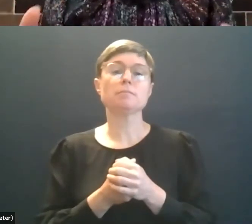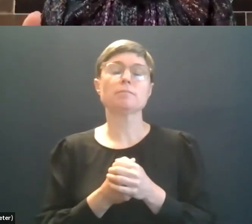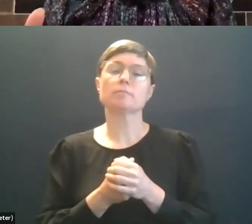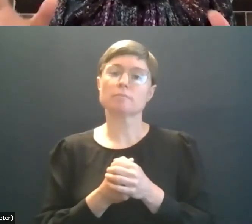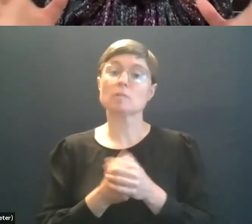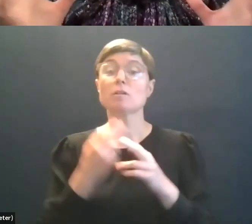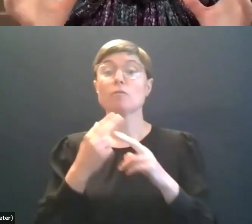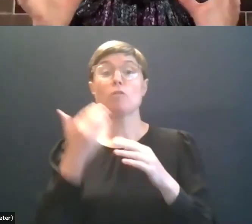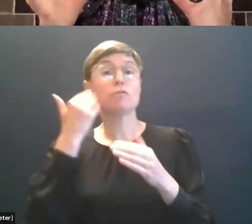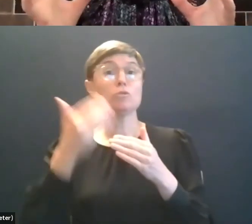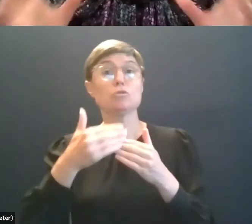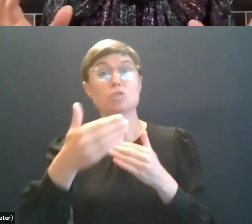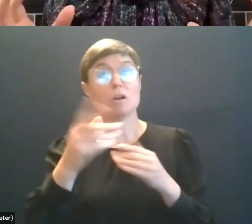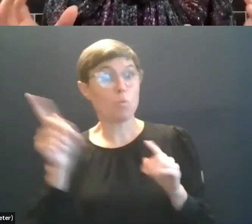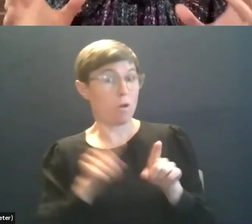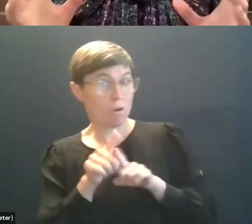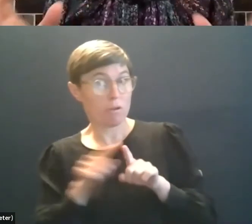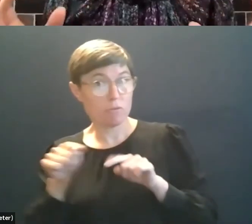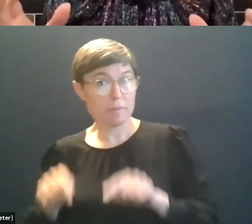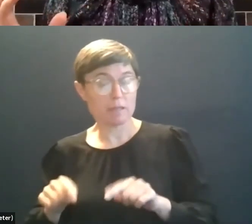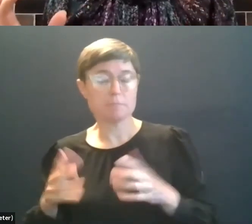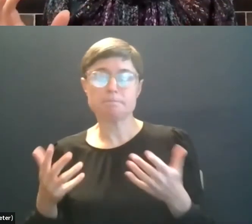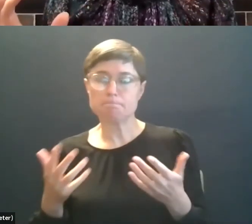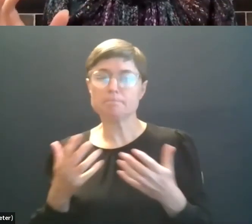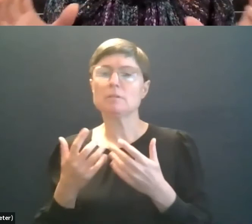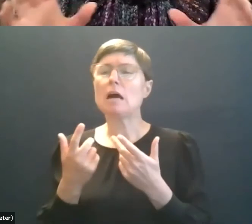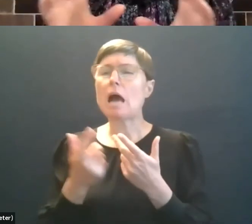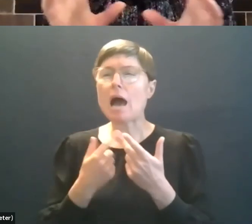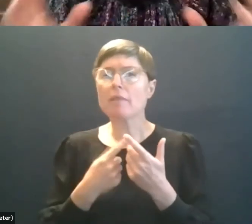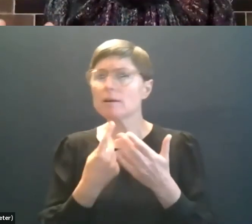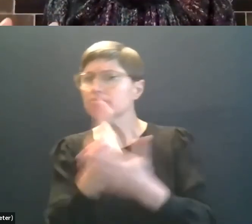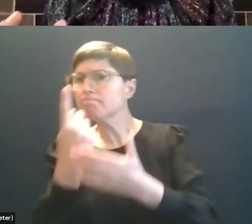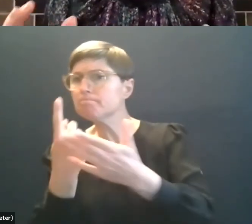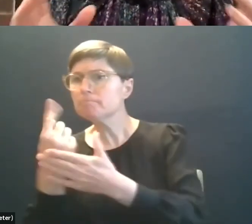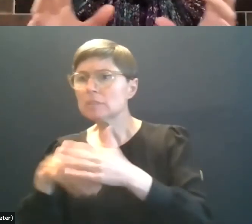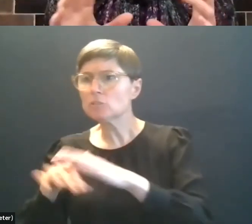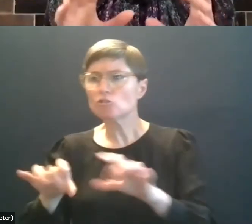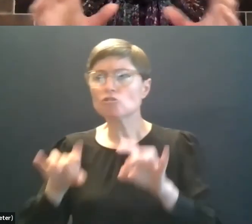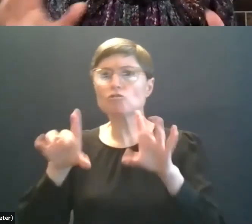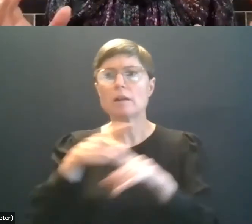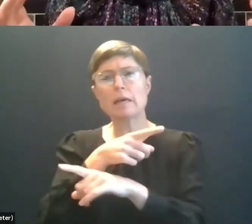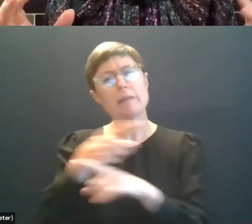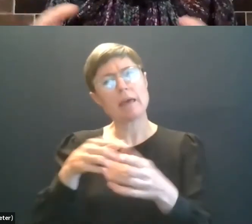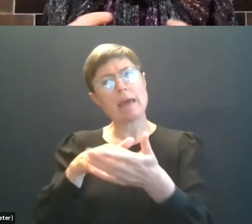for the future, I think there are some other features of Australia that help us come together